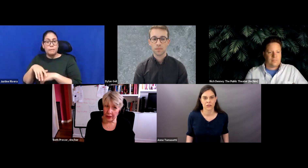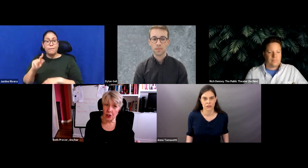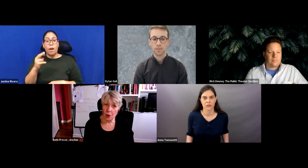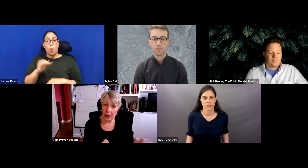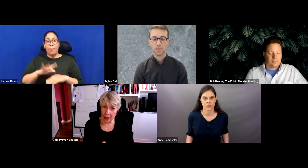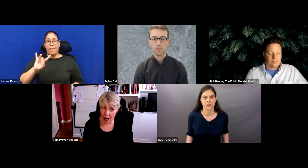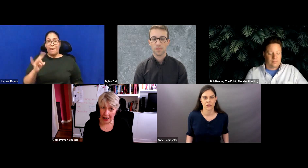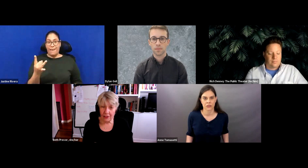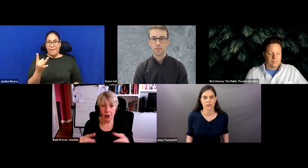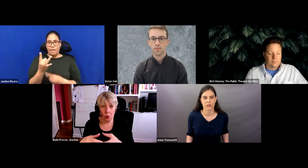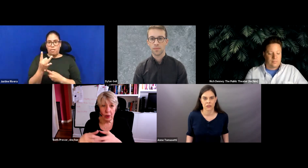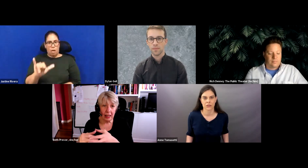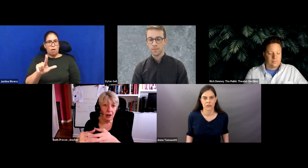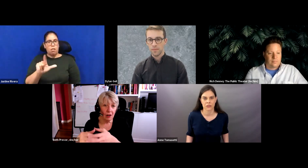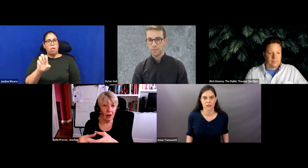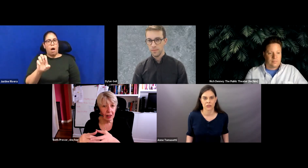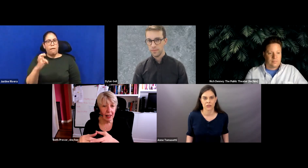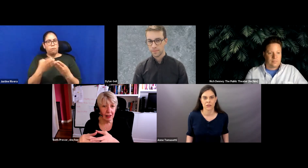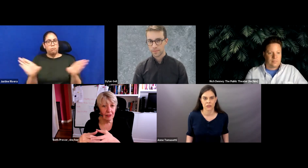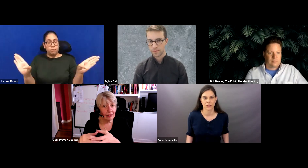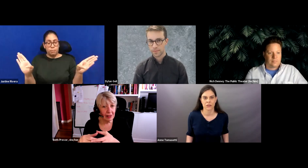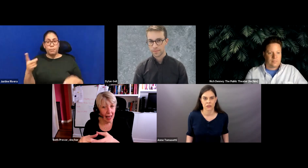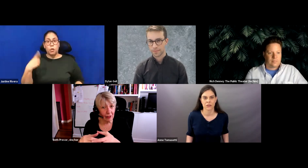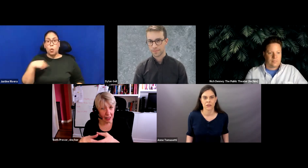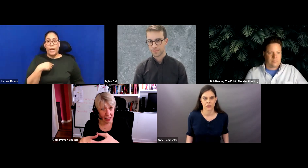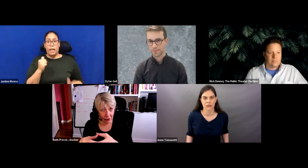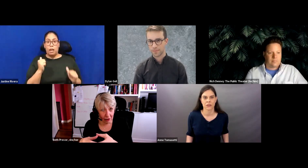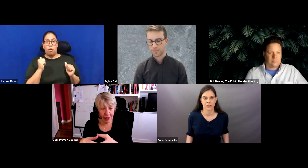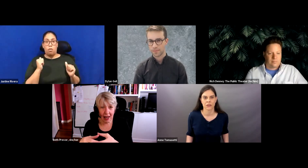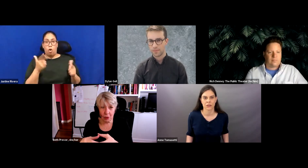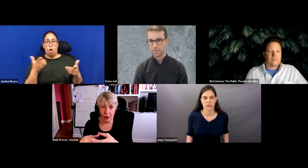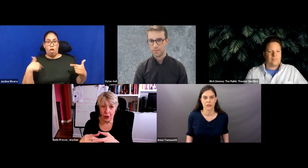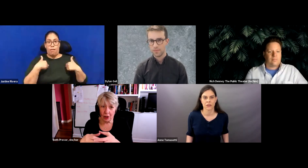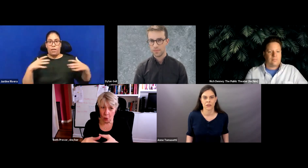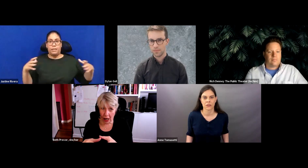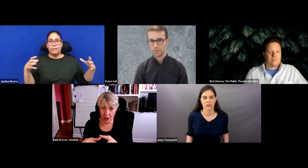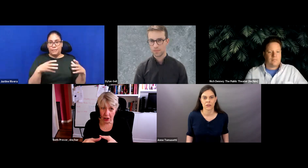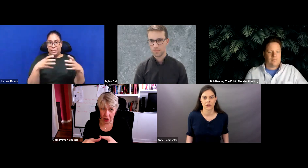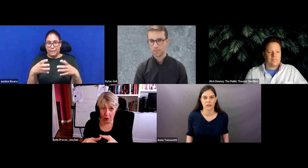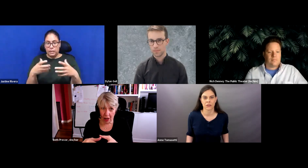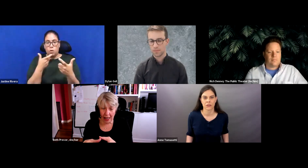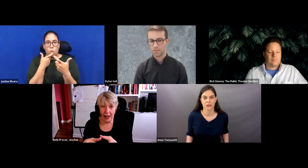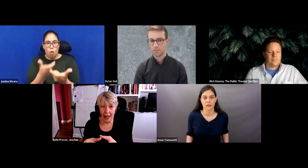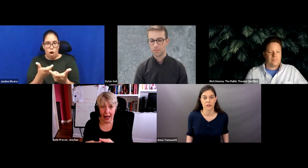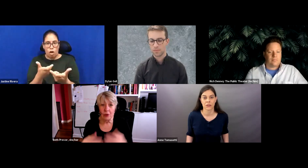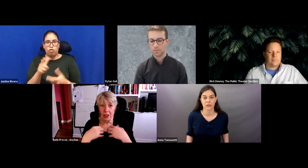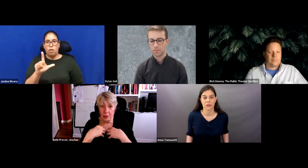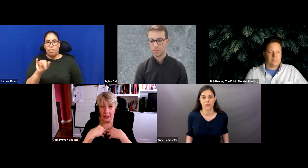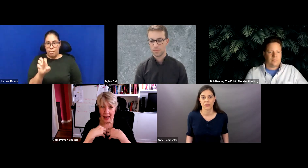when the show went live, we all kind of gathered together, and we were going to watch the show live. And that was going to be